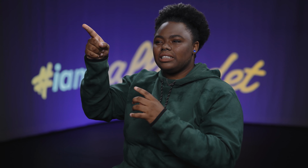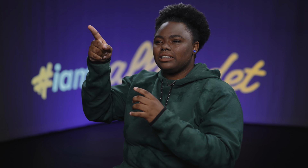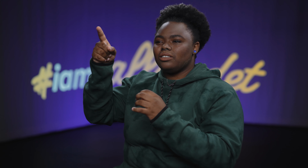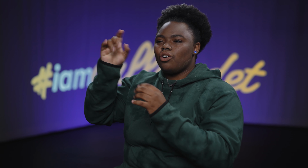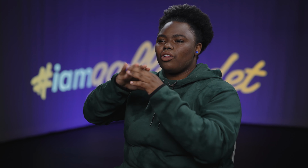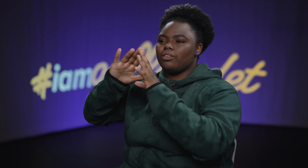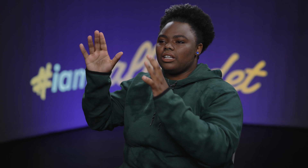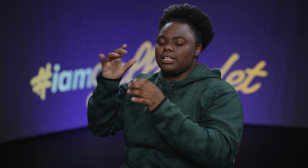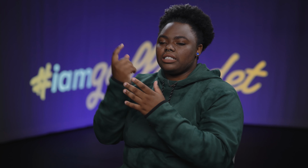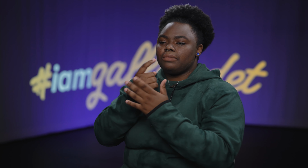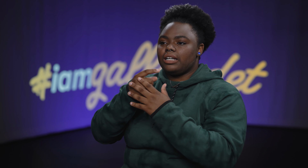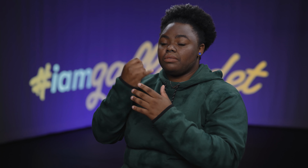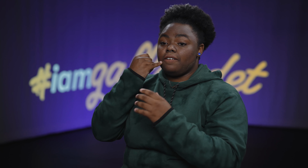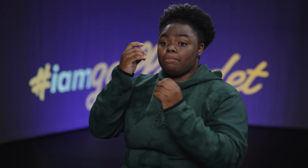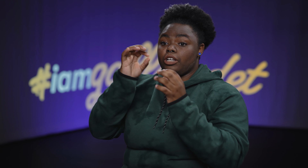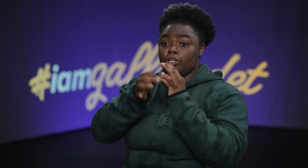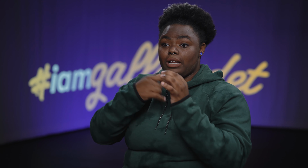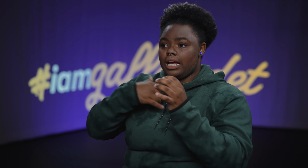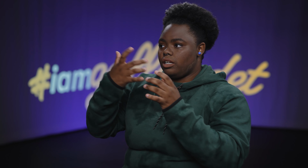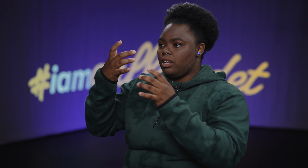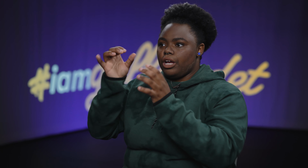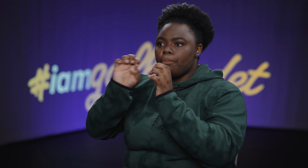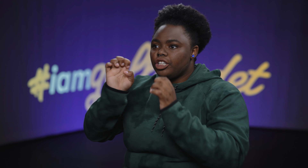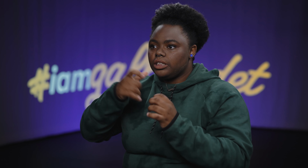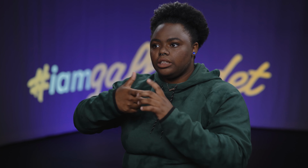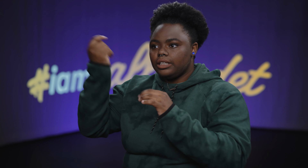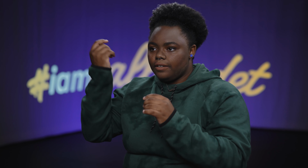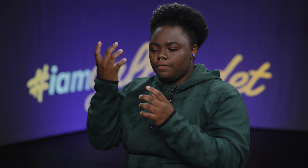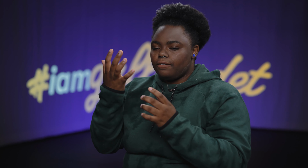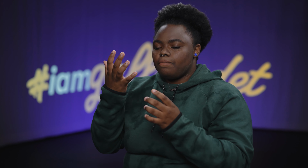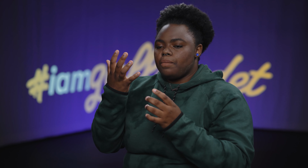but I'd miss things that were being announced. If there was an emergency or something going on,